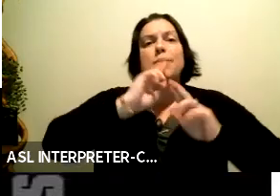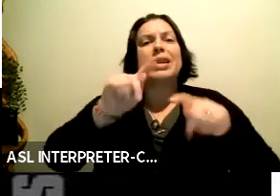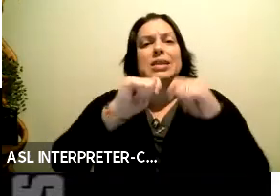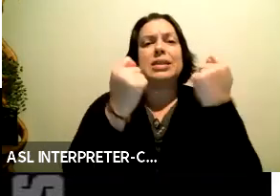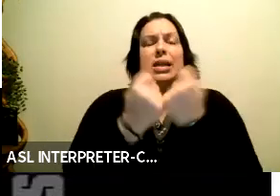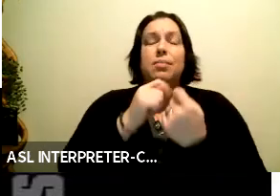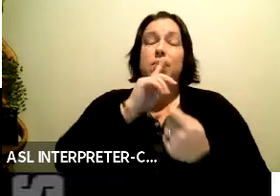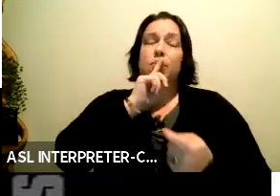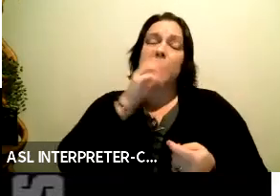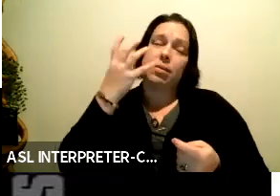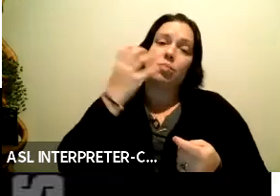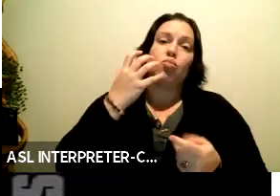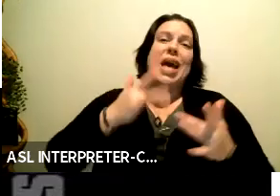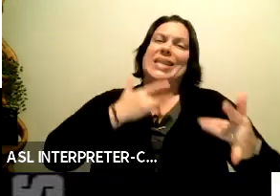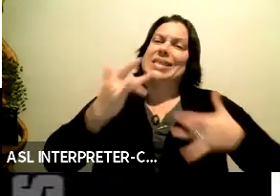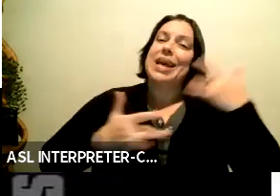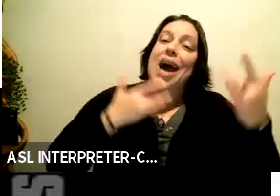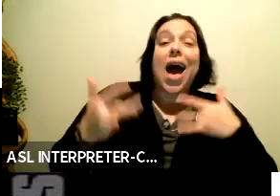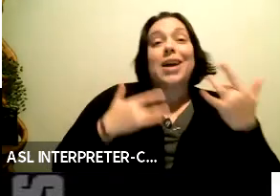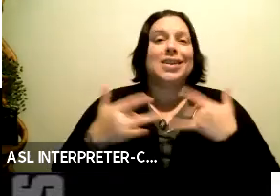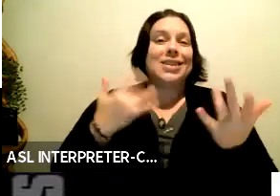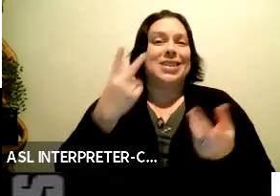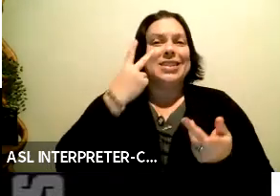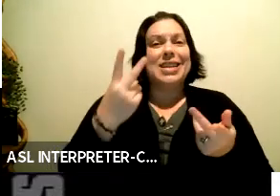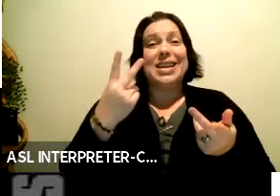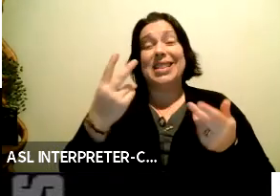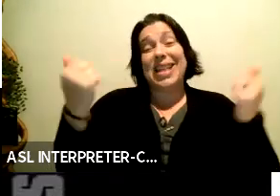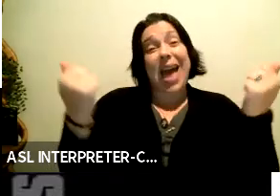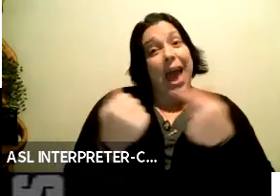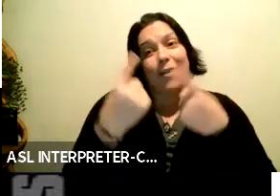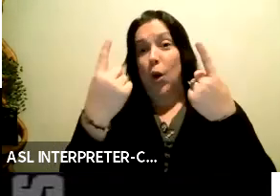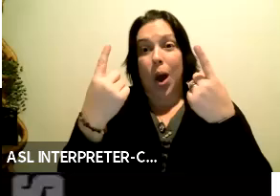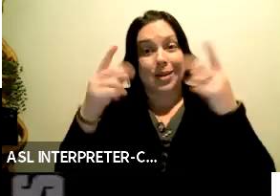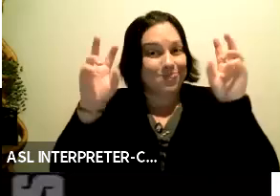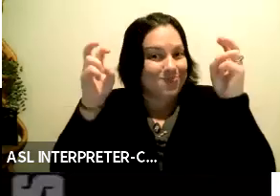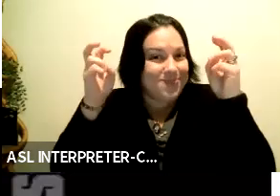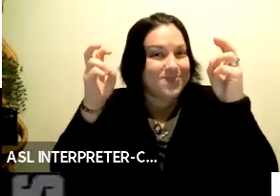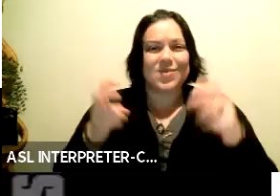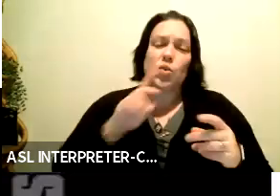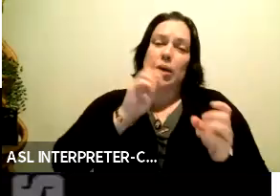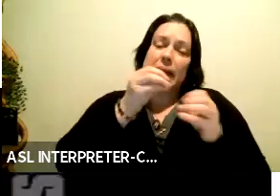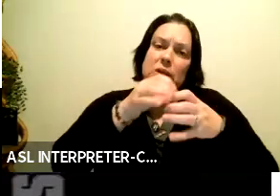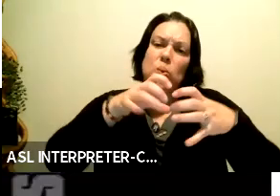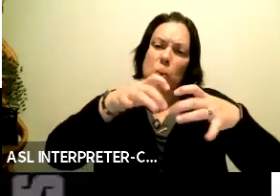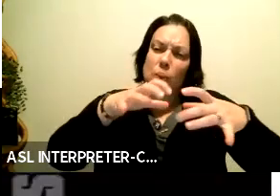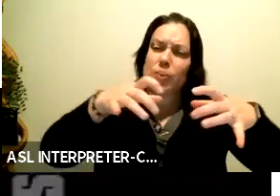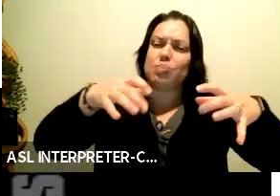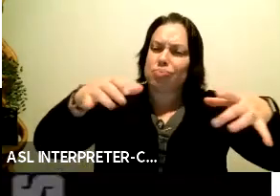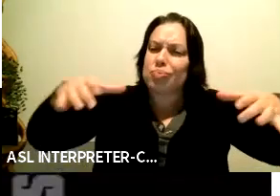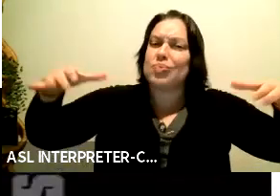exciting to see how everybody quote/unquote is just growing in numbers and numbers and numbers,